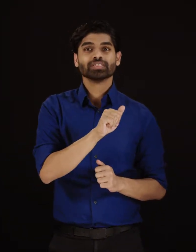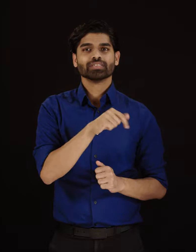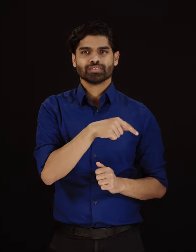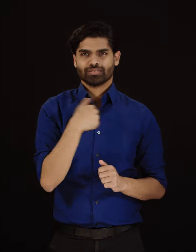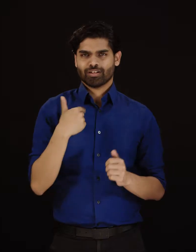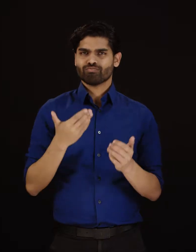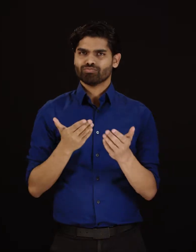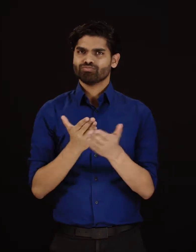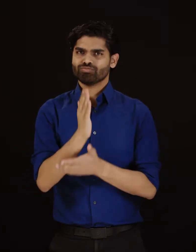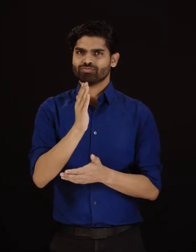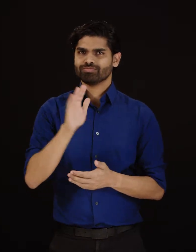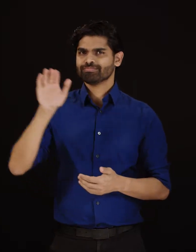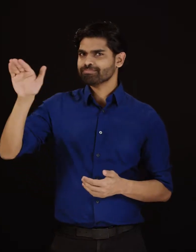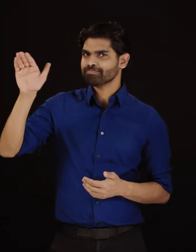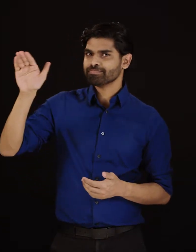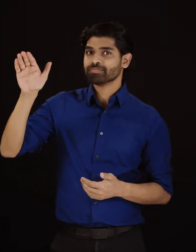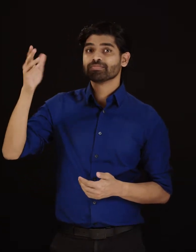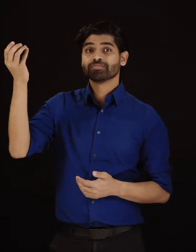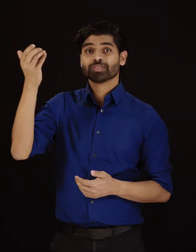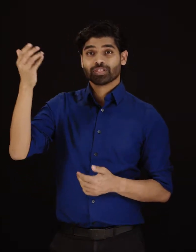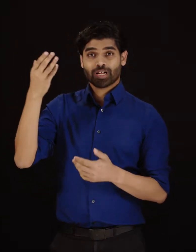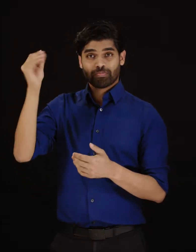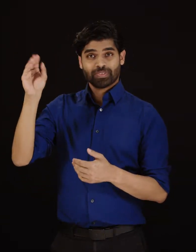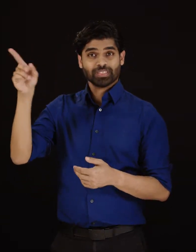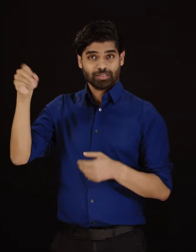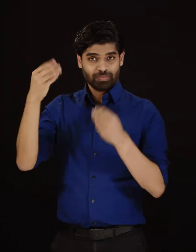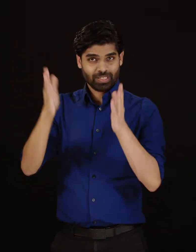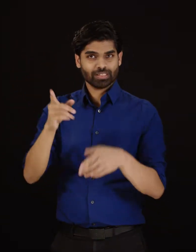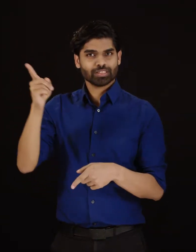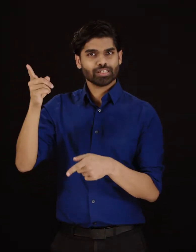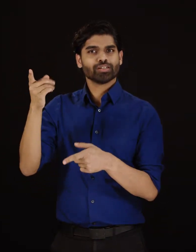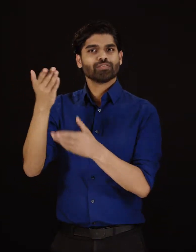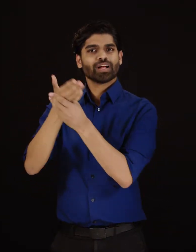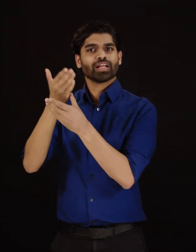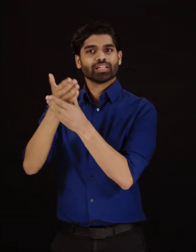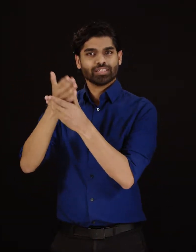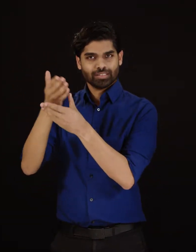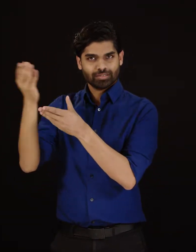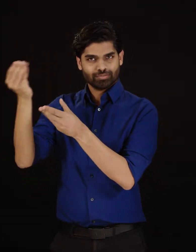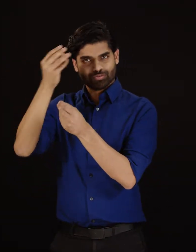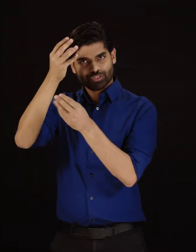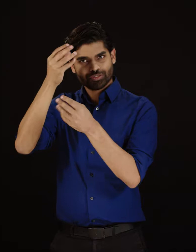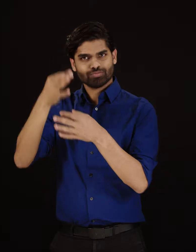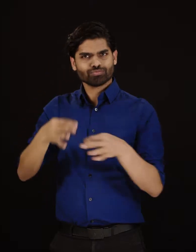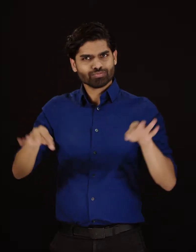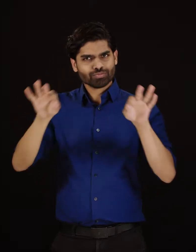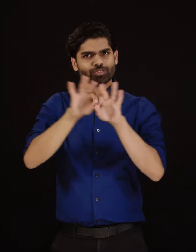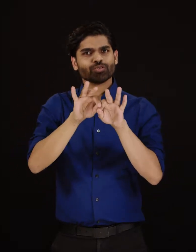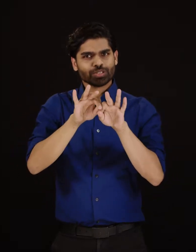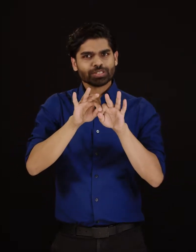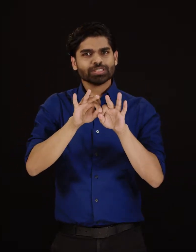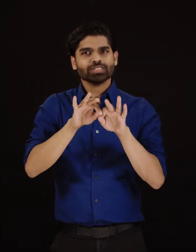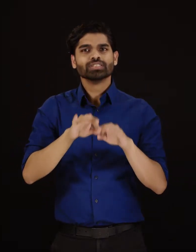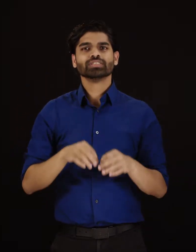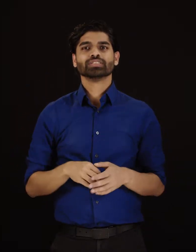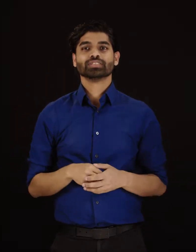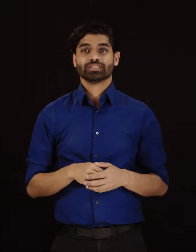Format if requested. Alternative, or accessible, formats include: large print, braille, documents in plain text